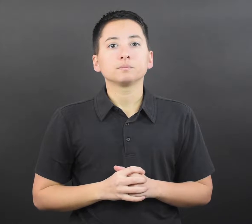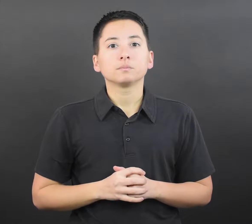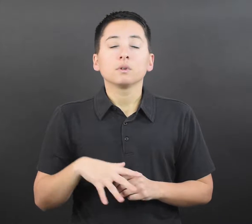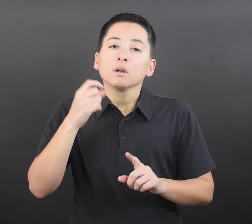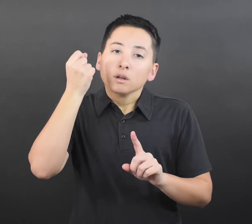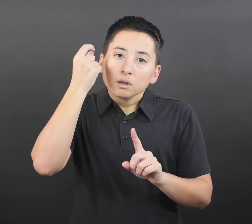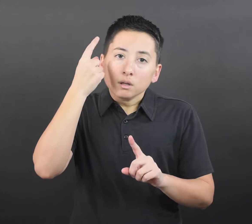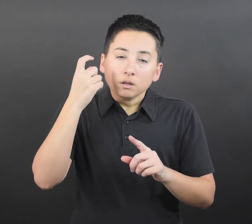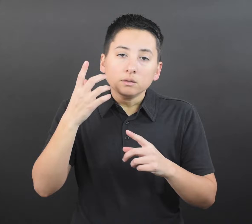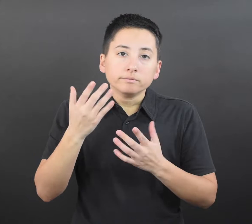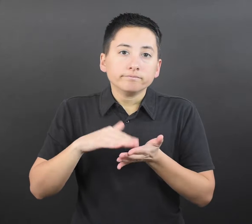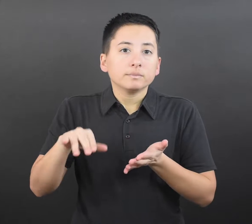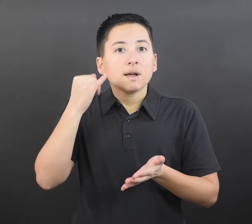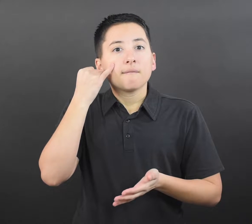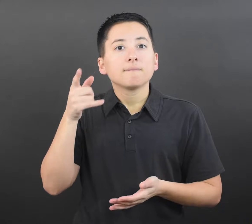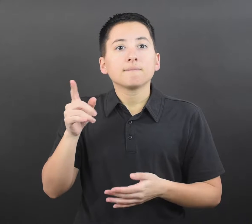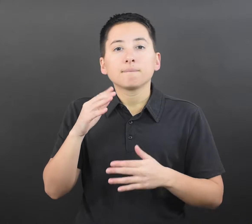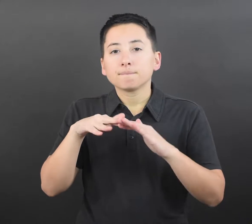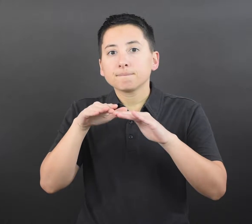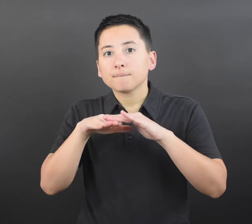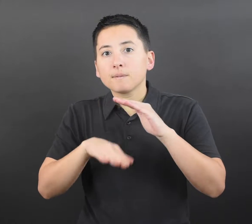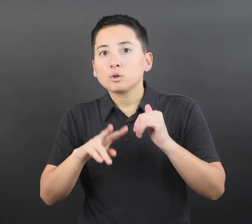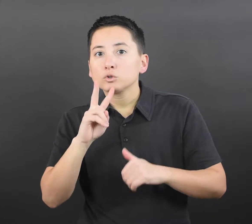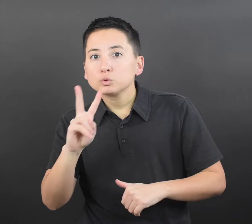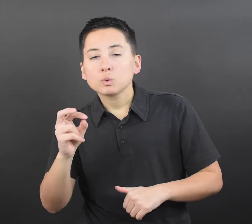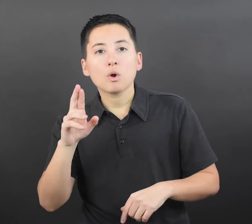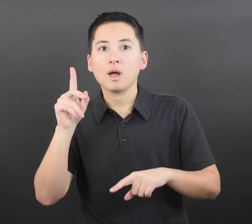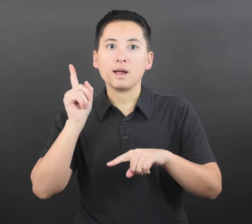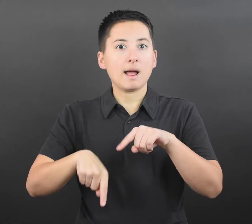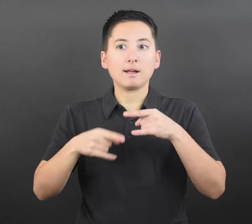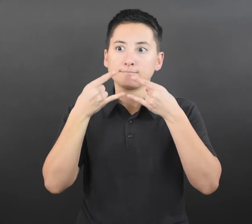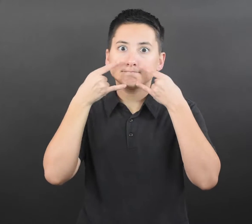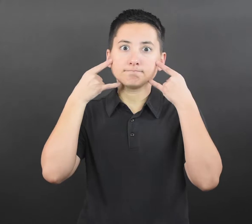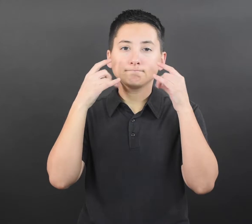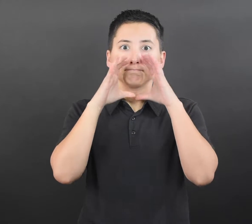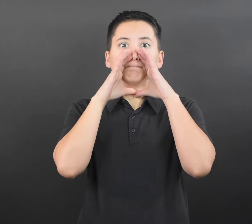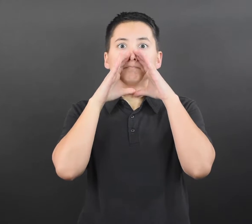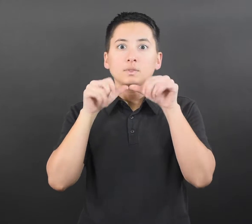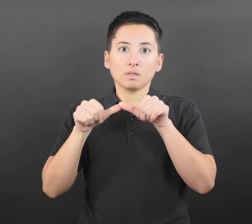should wear a well-fitting mask if they need to be around other people,